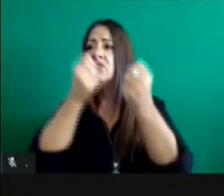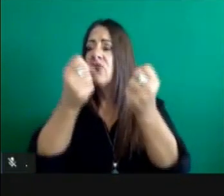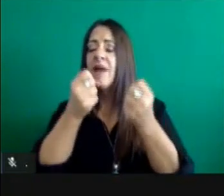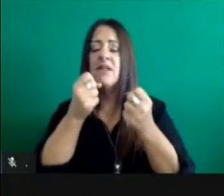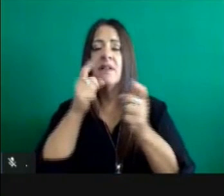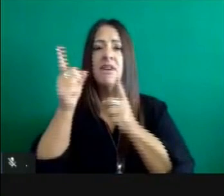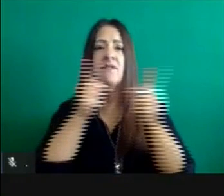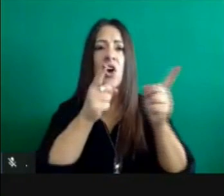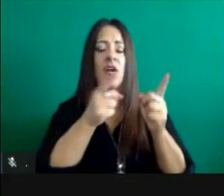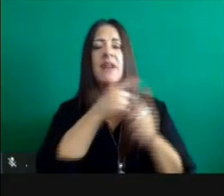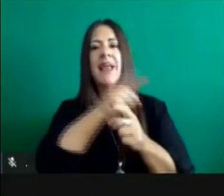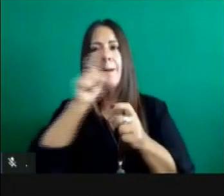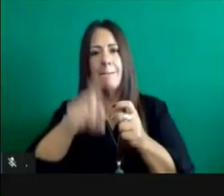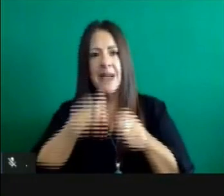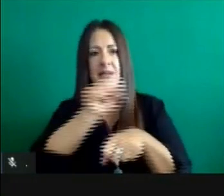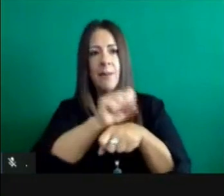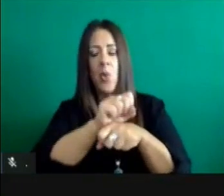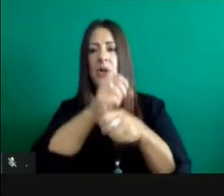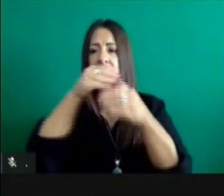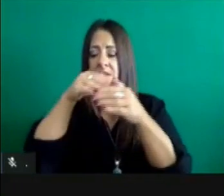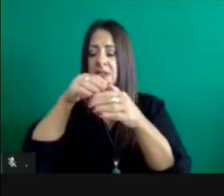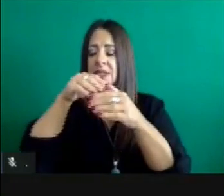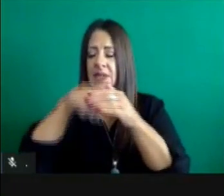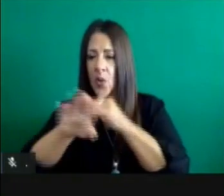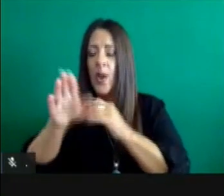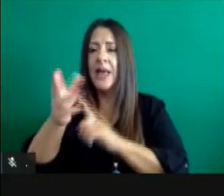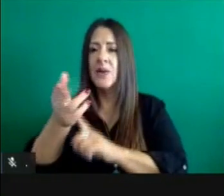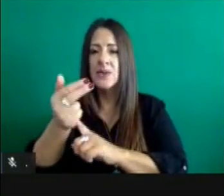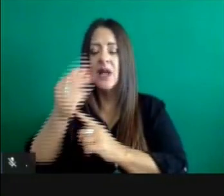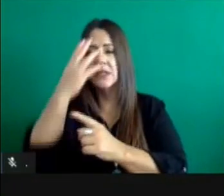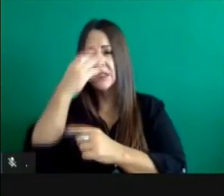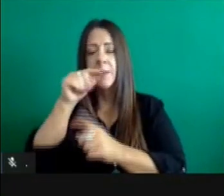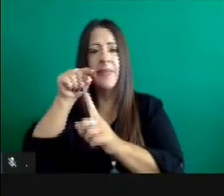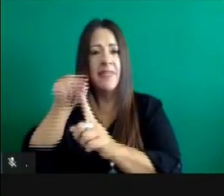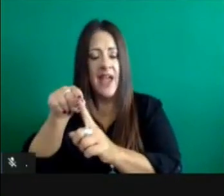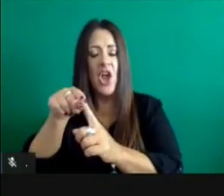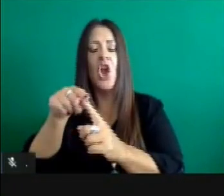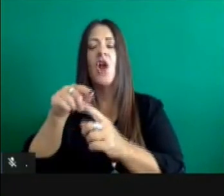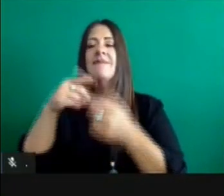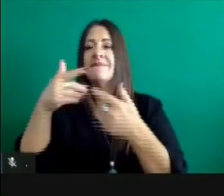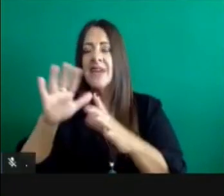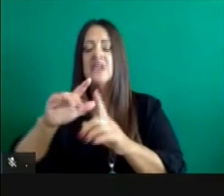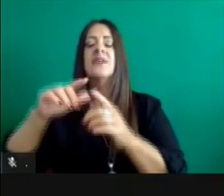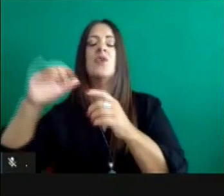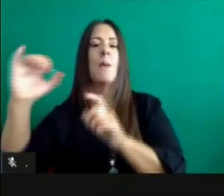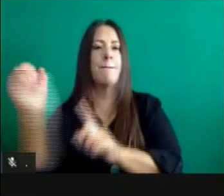PURPOSES, TRAVEL FOR CRITICAL INFRASTRUCTURE BUSINESS CENTERS